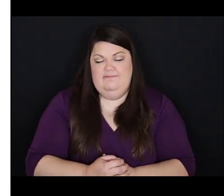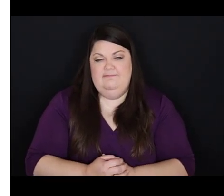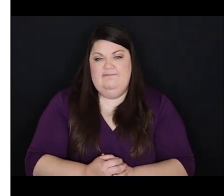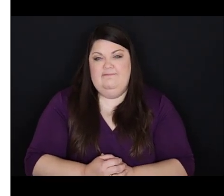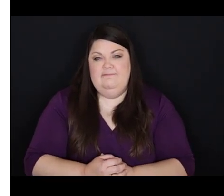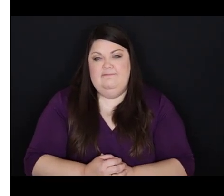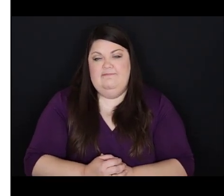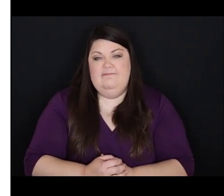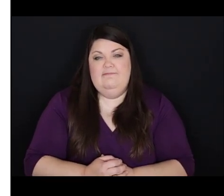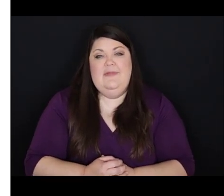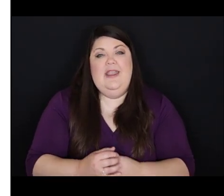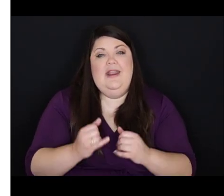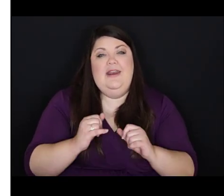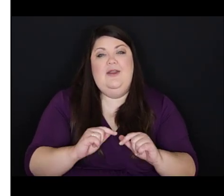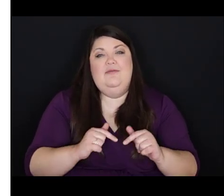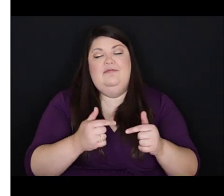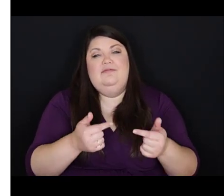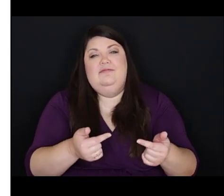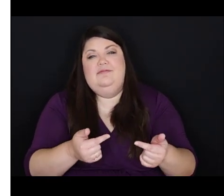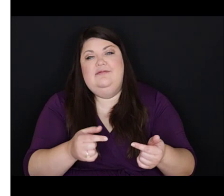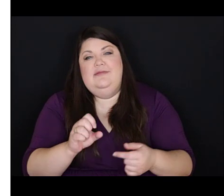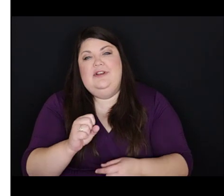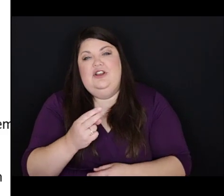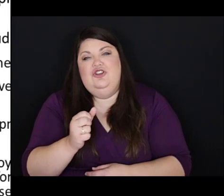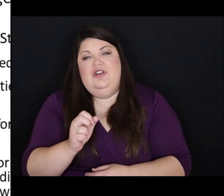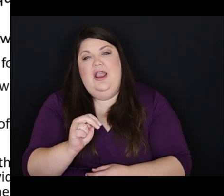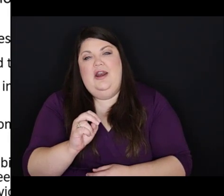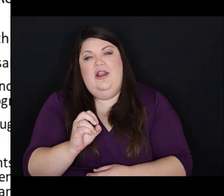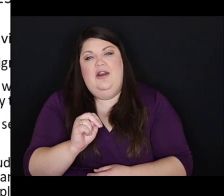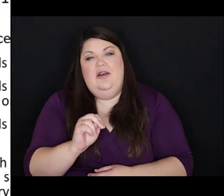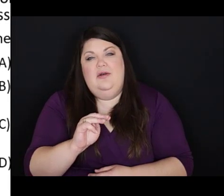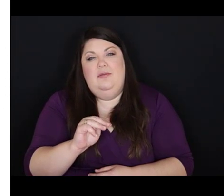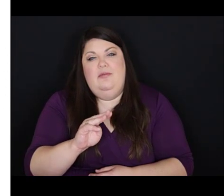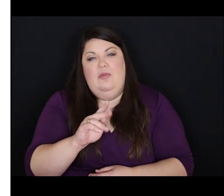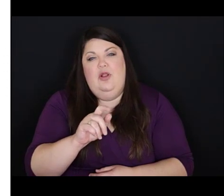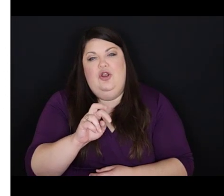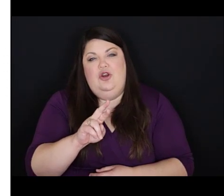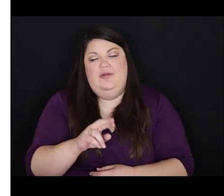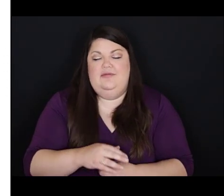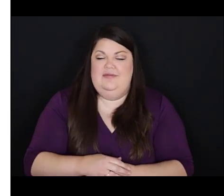I will now hand things over to Shannon Moler. [Shannon Moler] Thank you, April.